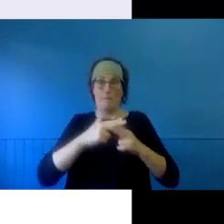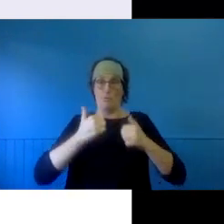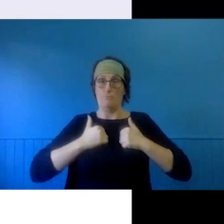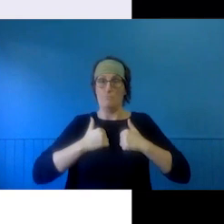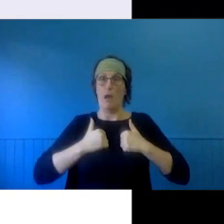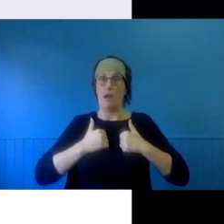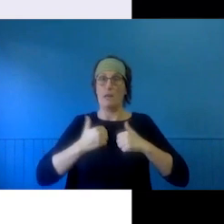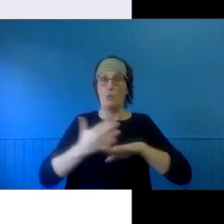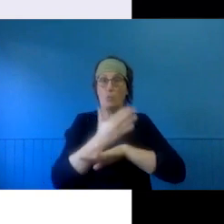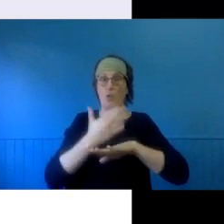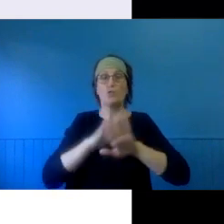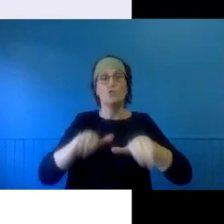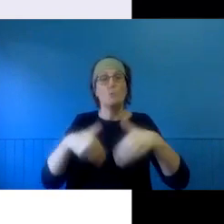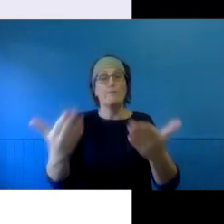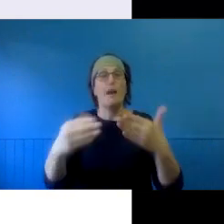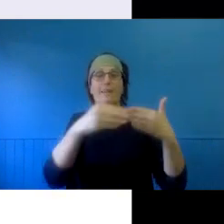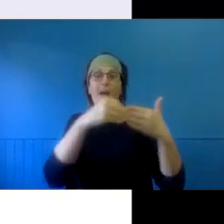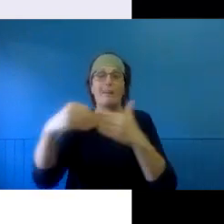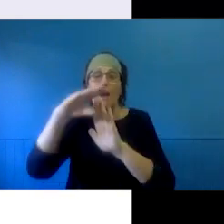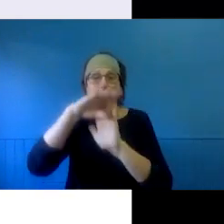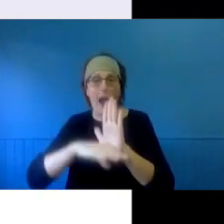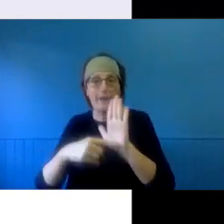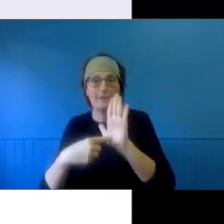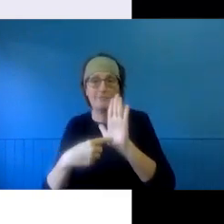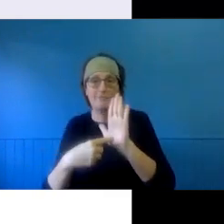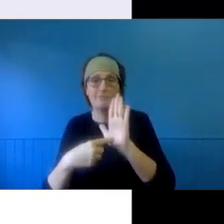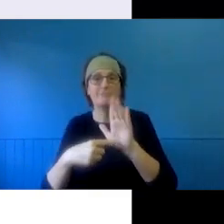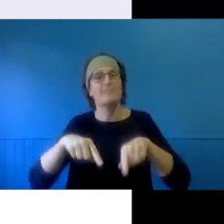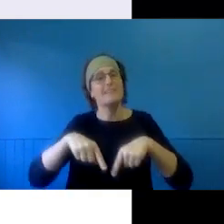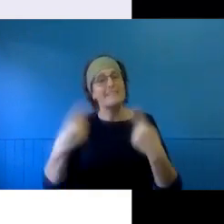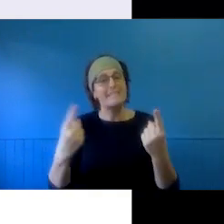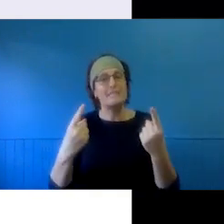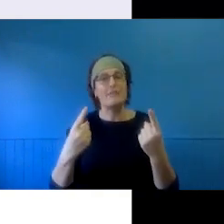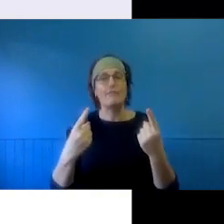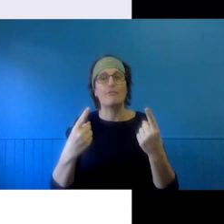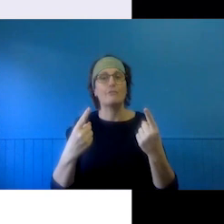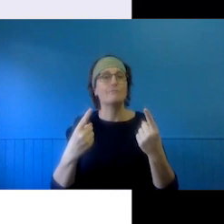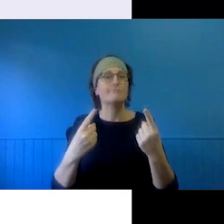study guide of different artforms that had used the protocols and, in